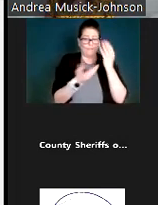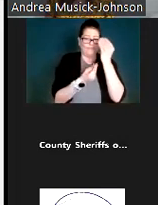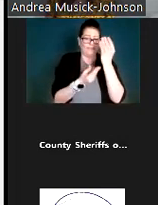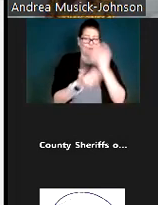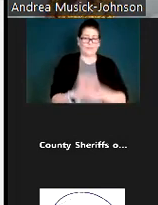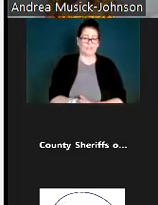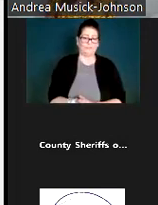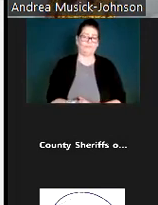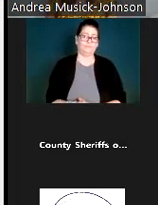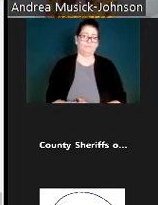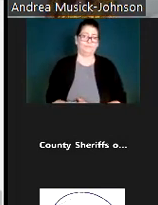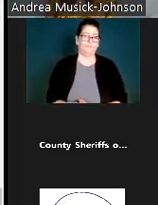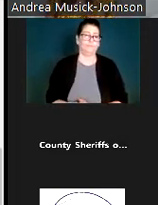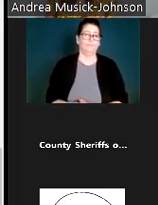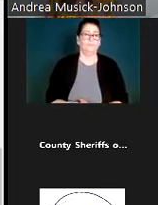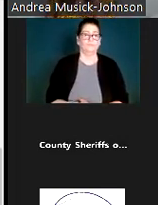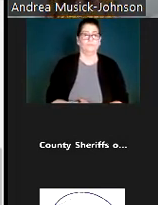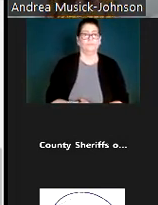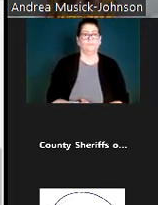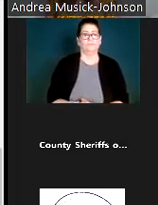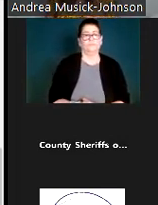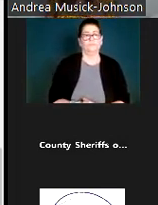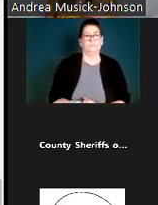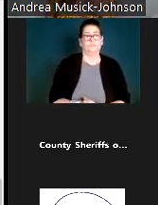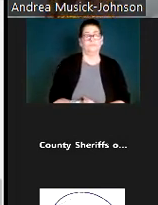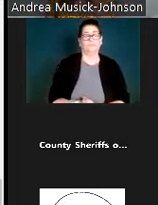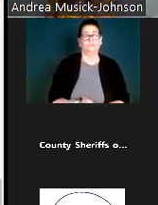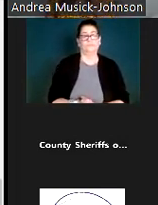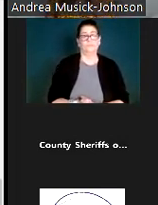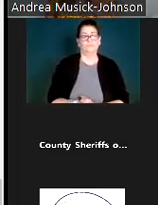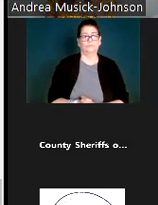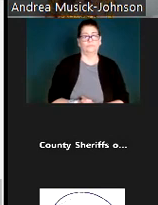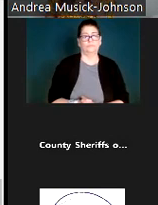Now, since I'm still using this as a guest, but I do want to be notified,